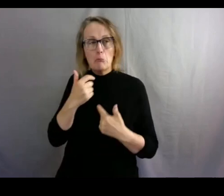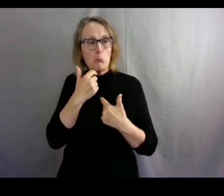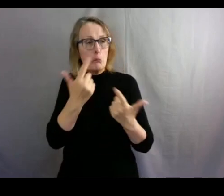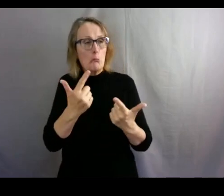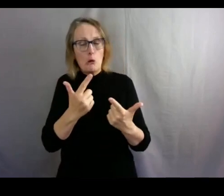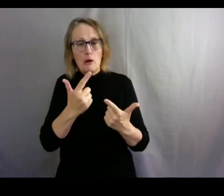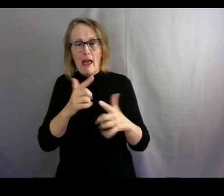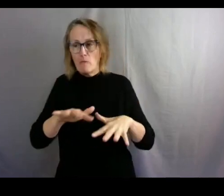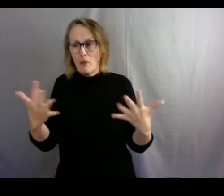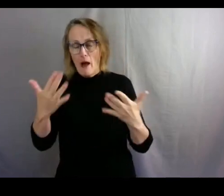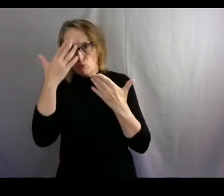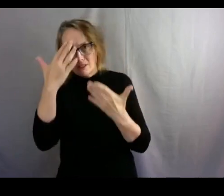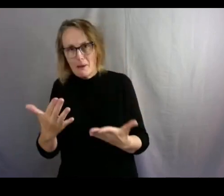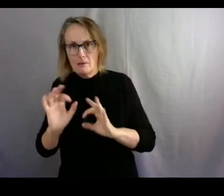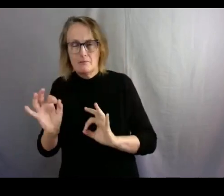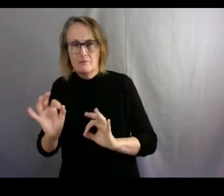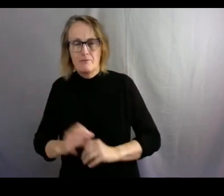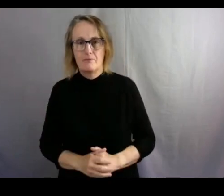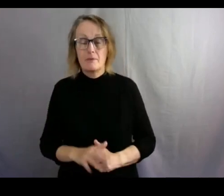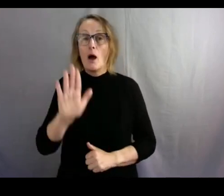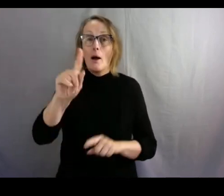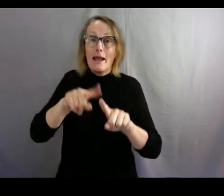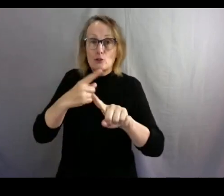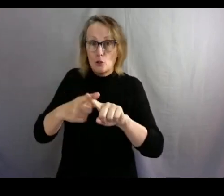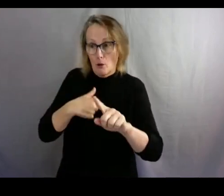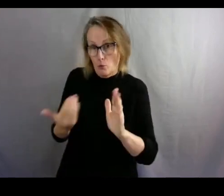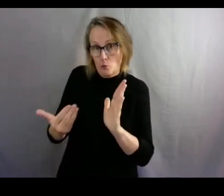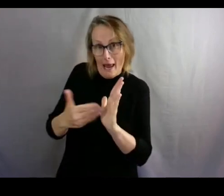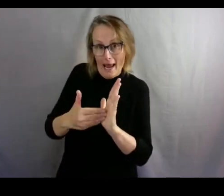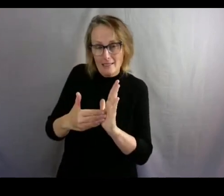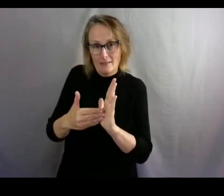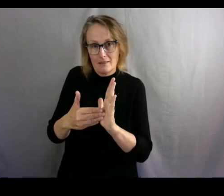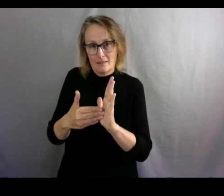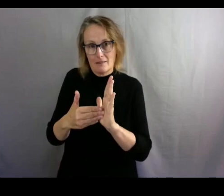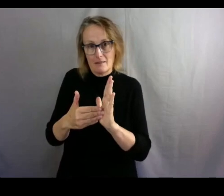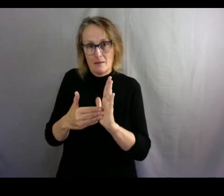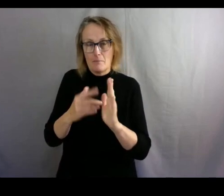Yeah. Excuse me. I also wanted to add, because the question for us, for Tahitian and Marquesan,